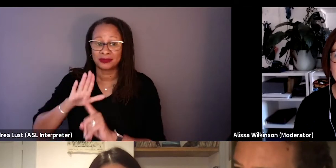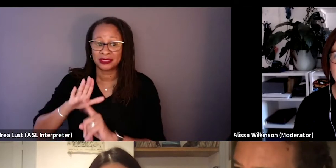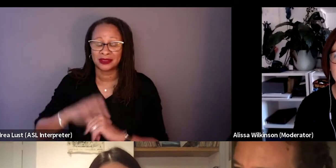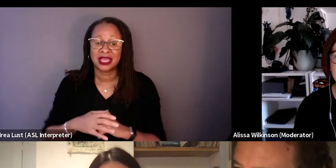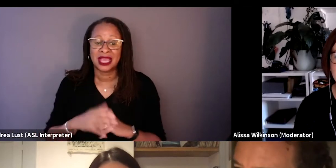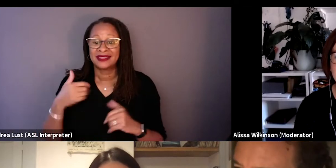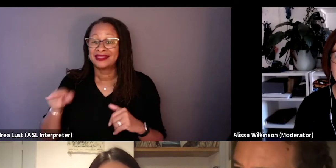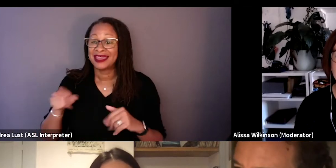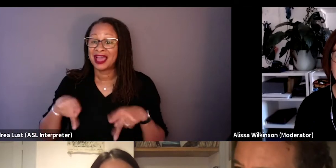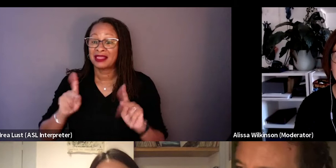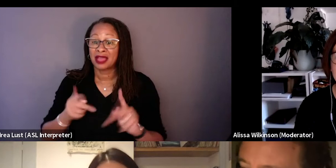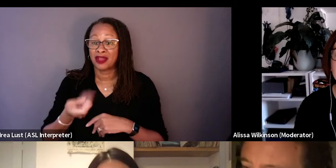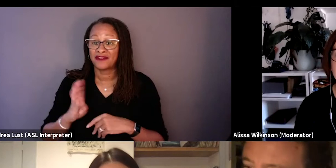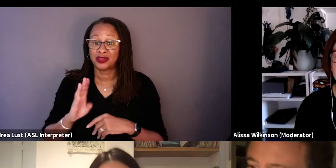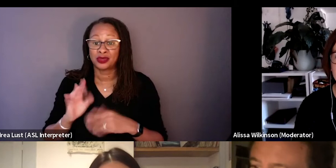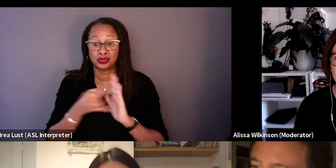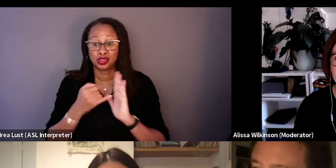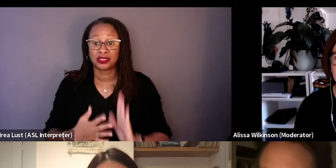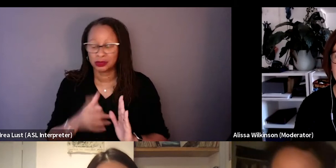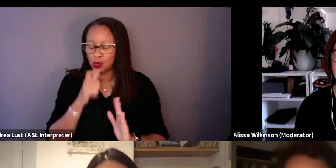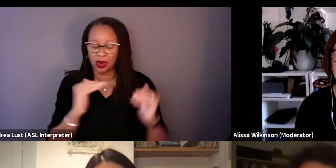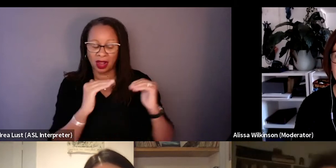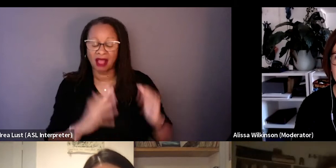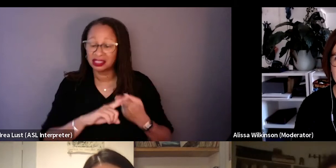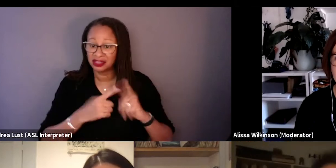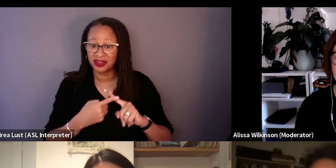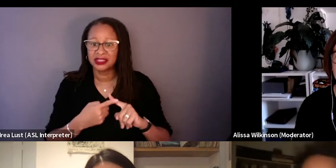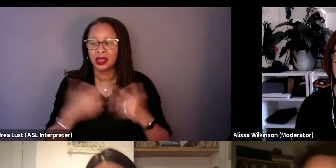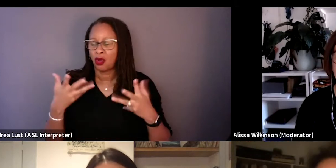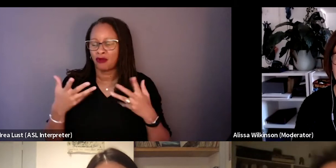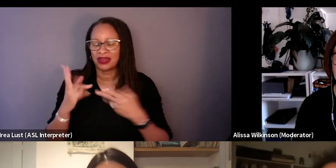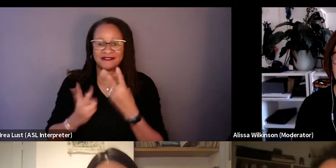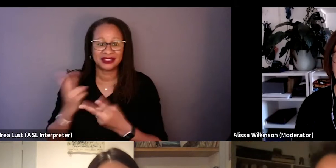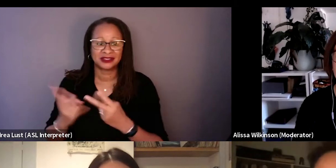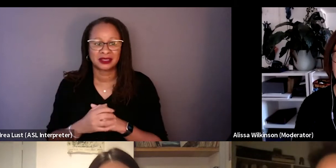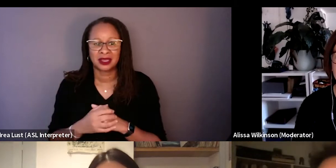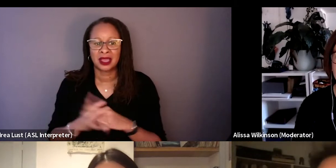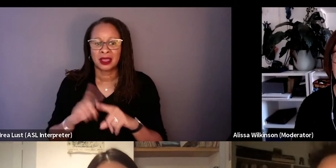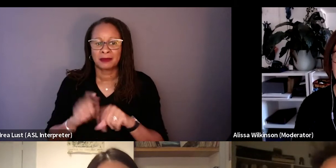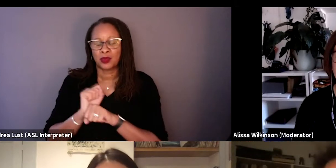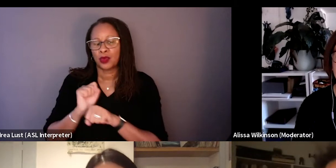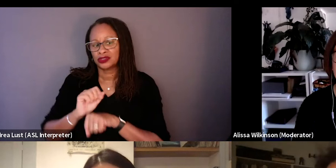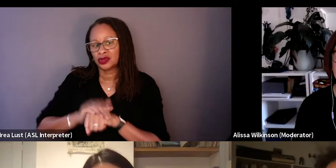who were our colleagues and friends who already visited them, but they worked on a news piece